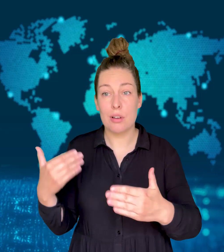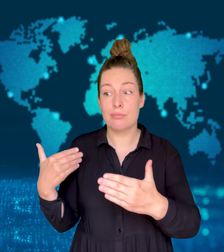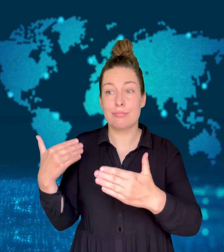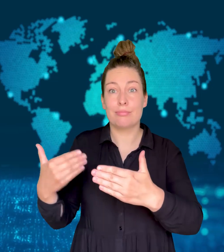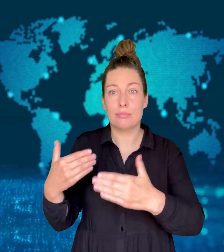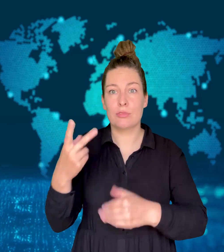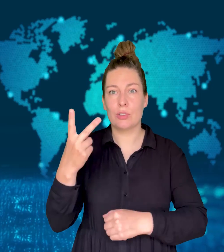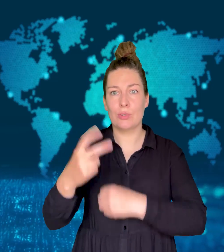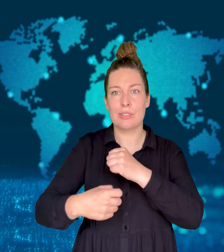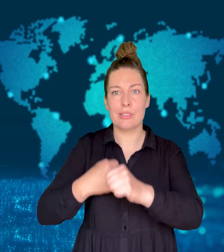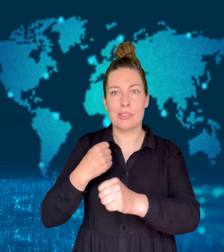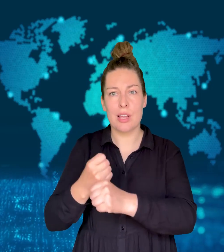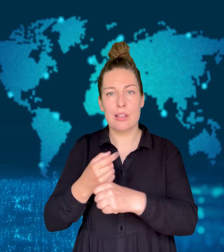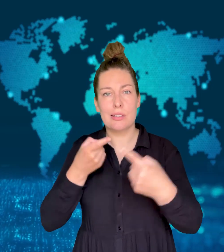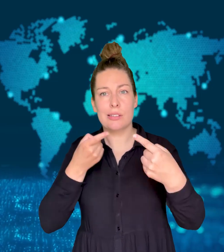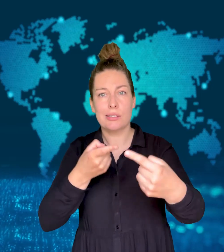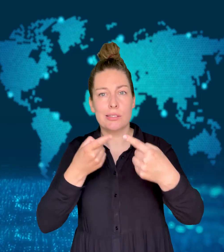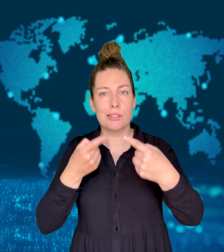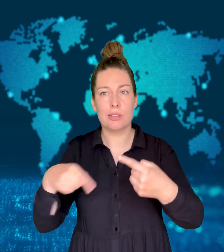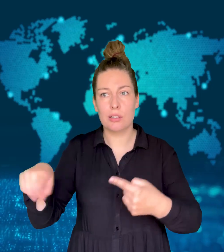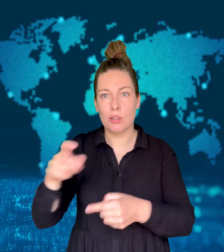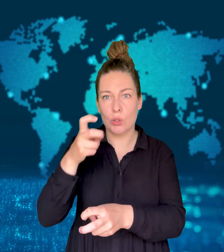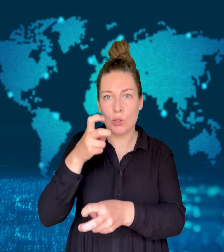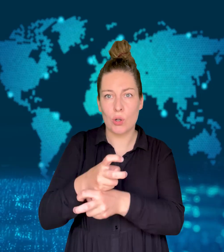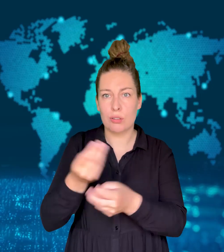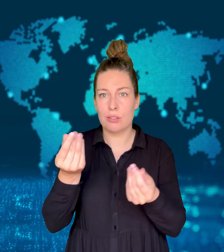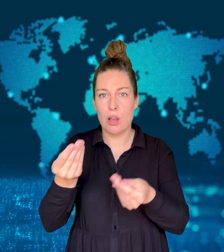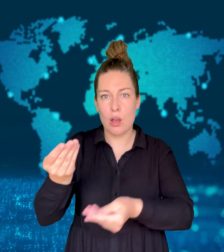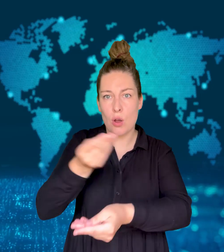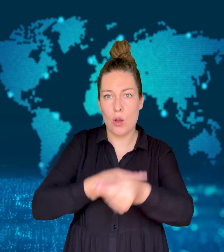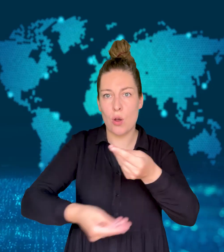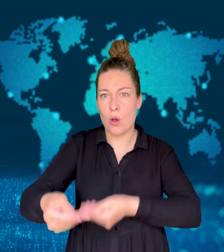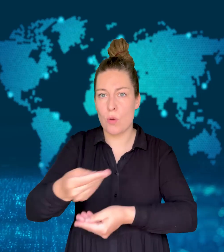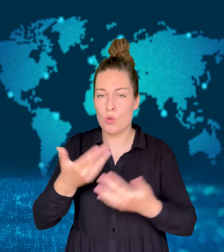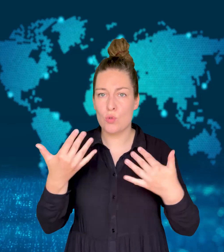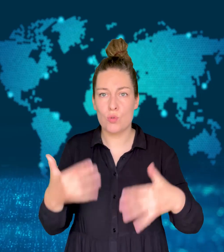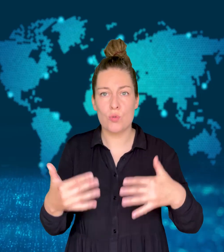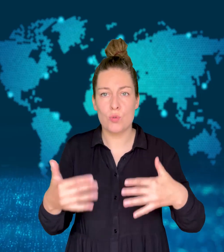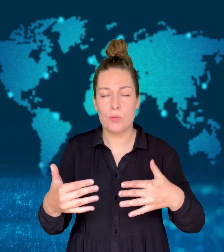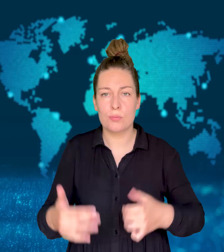There have been decades of war.